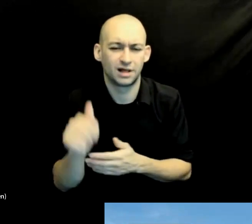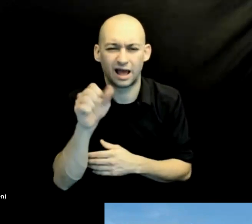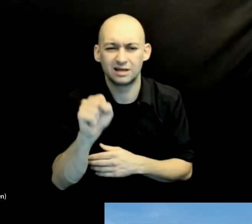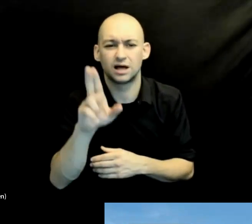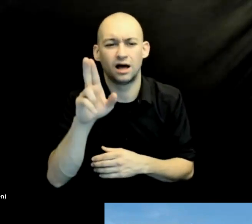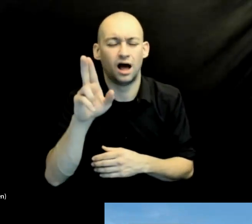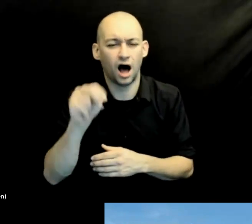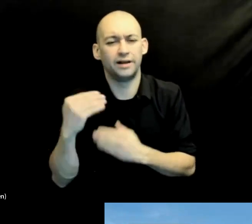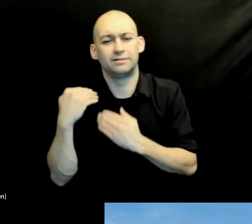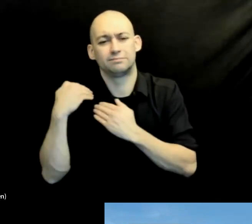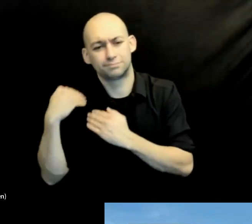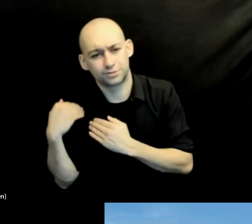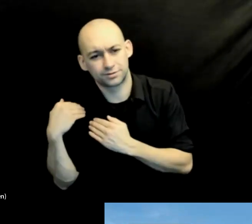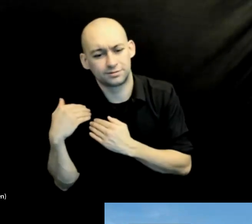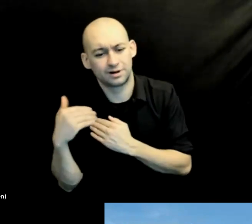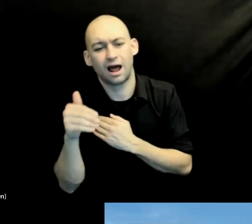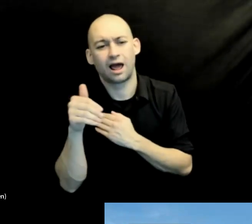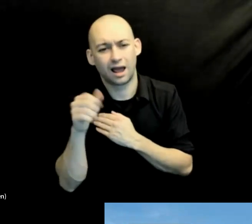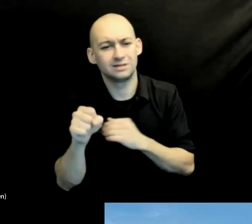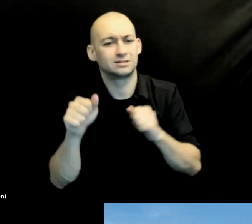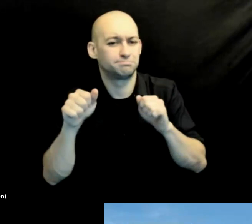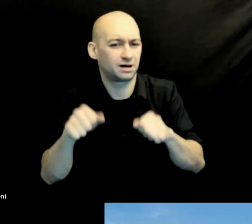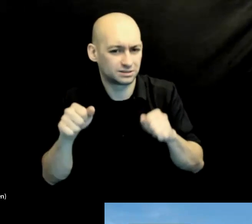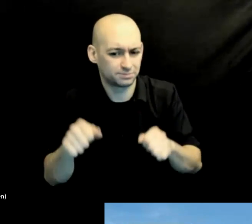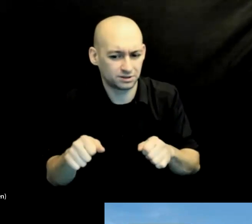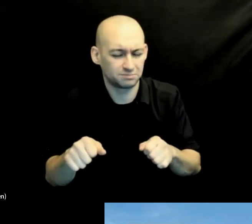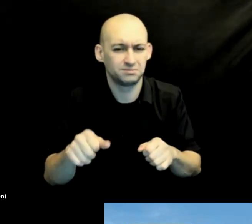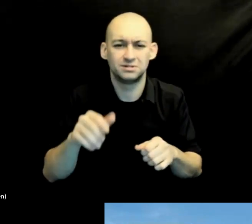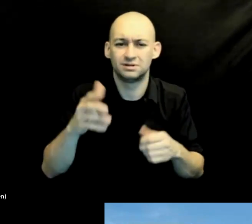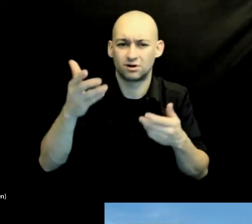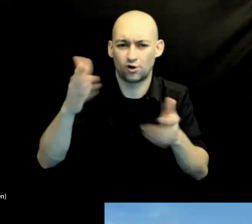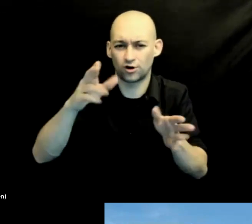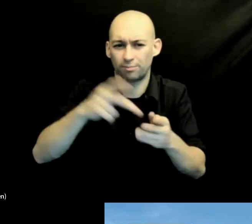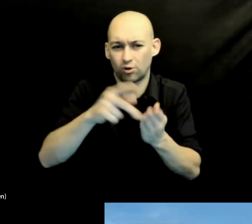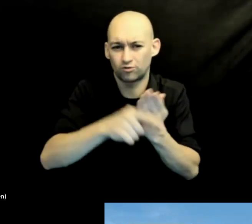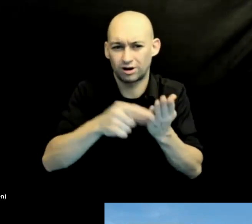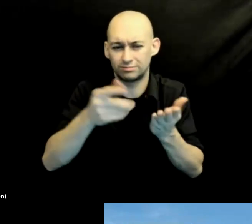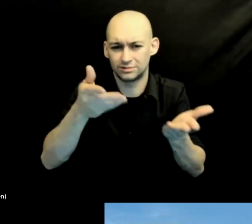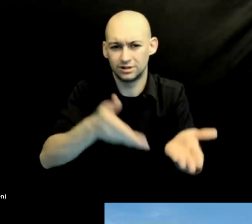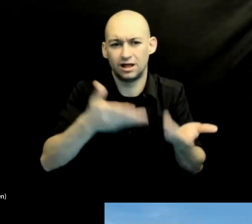or onerous as existing you know, programs that would allow for new entities to particularly